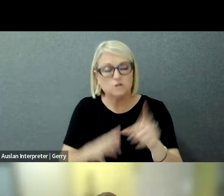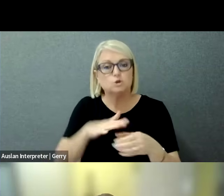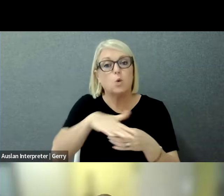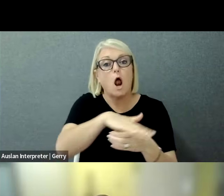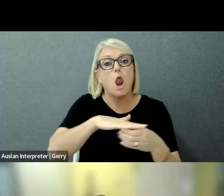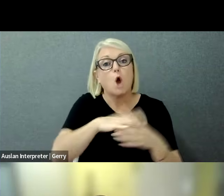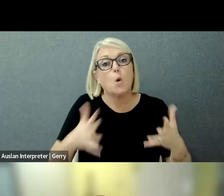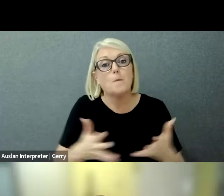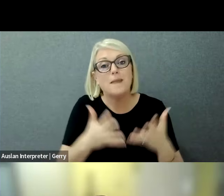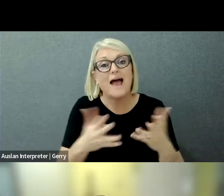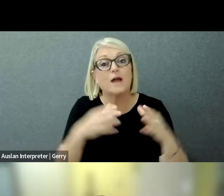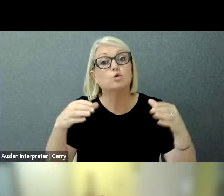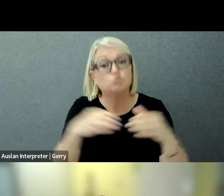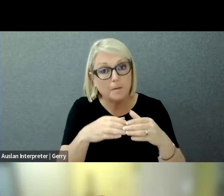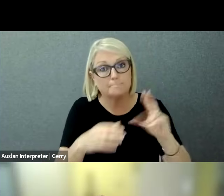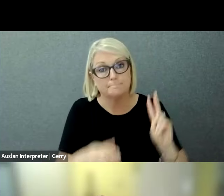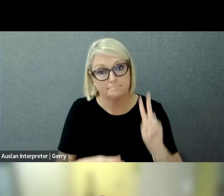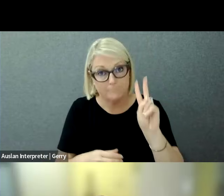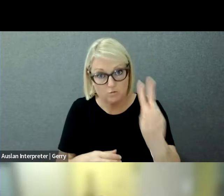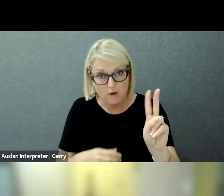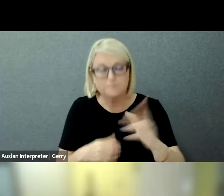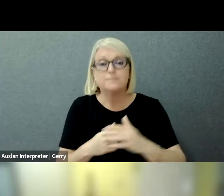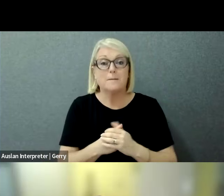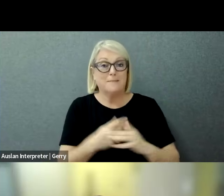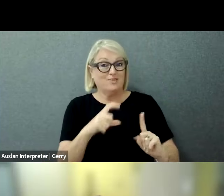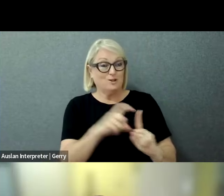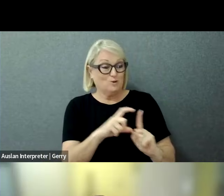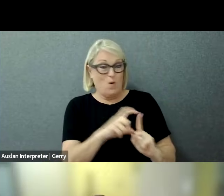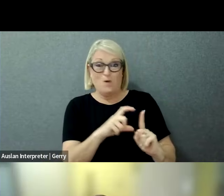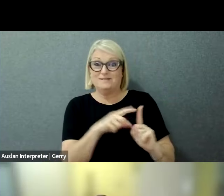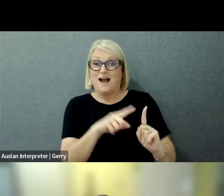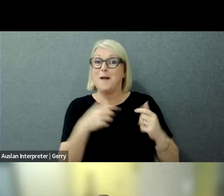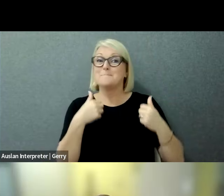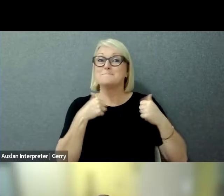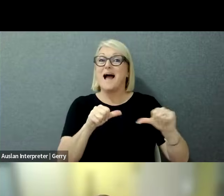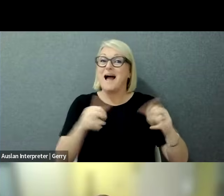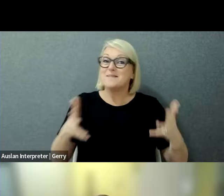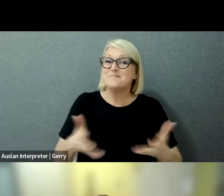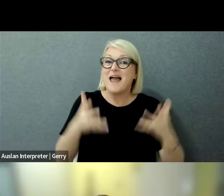first time that the daughter had been able to really play with other children, but what was